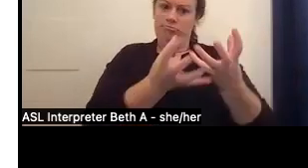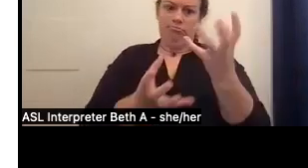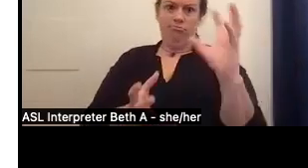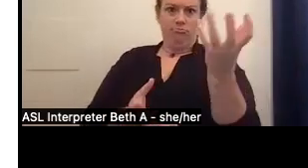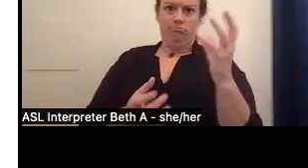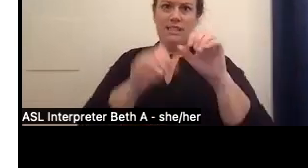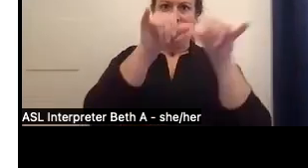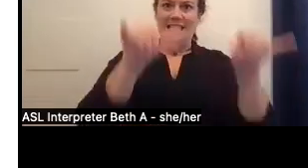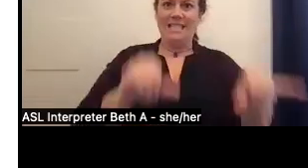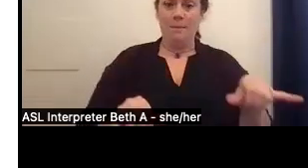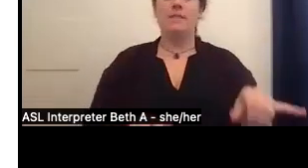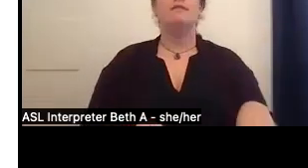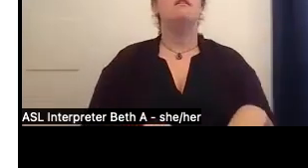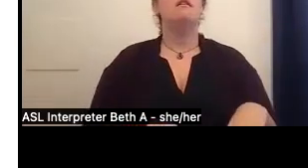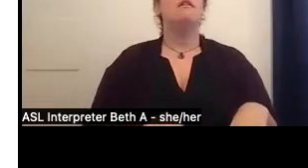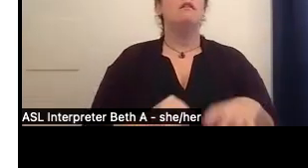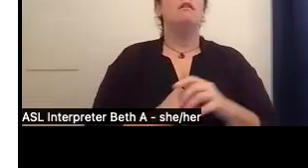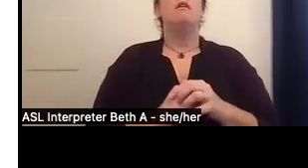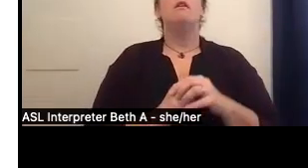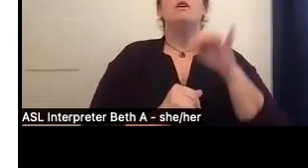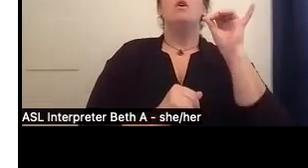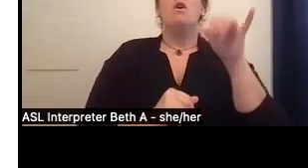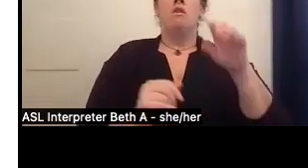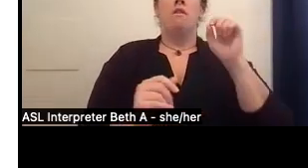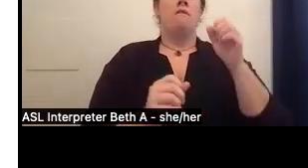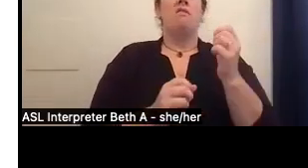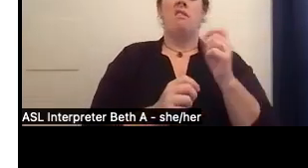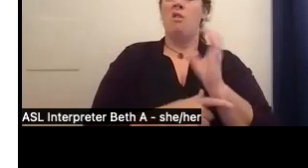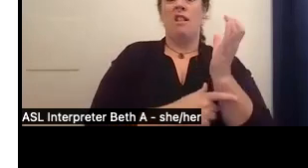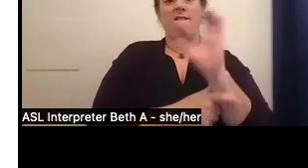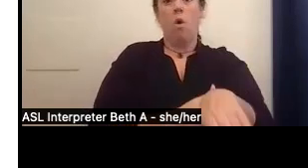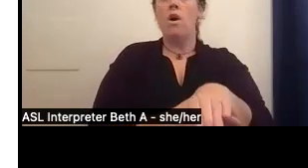indigenous knowledge and language from children, convert them forcibly, almost, to Christianity and